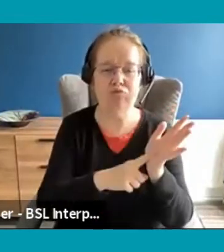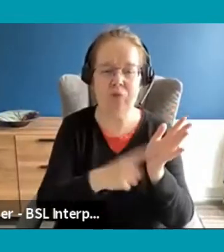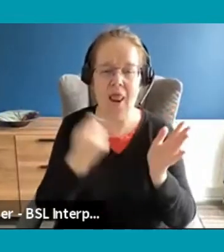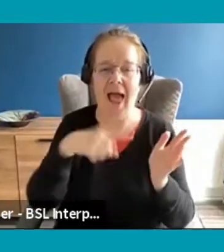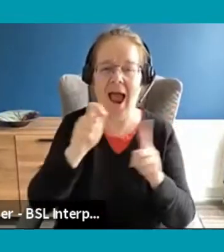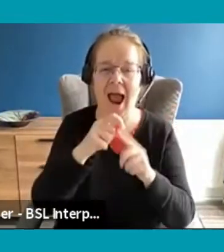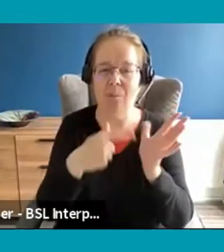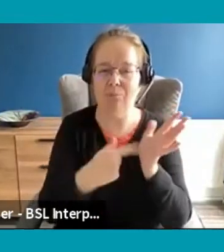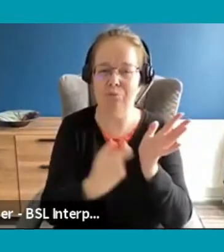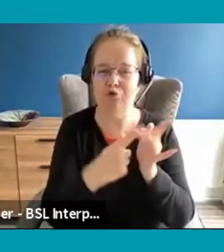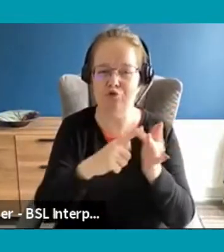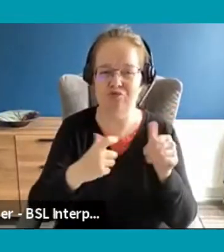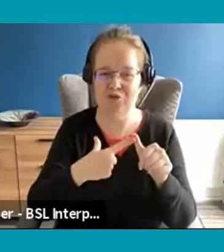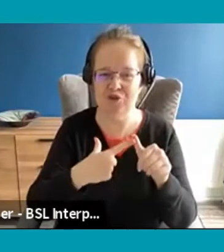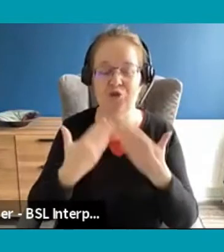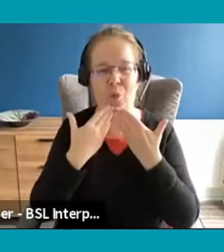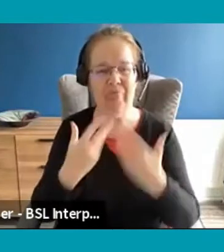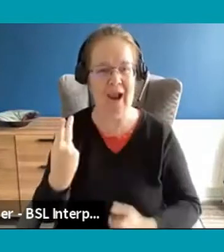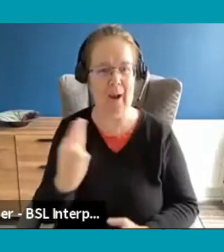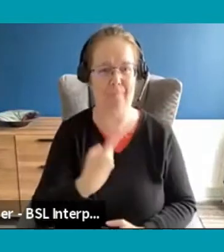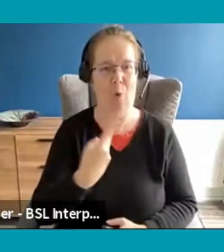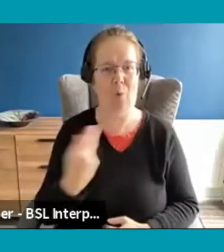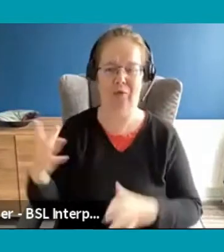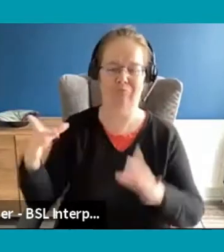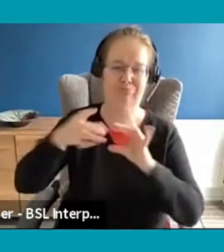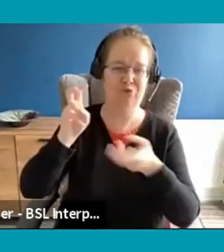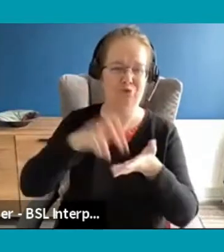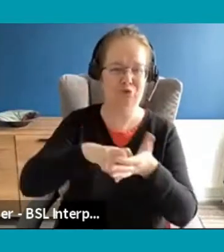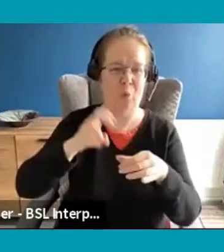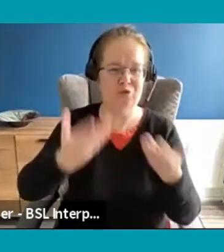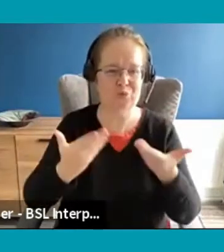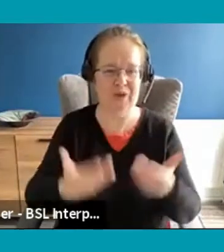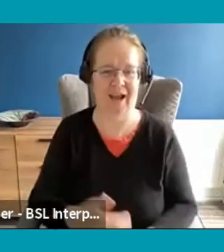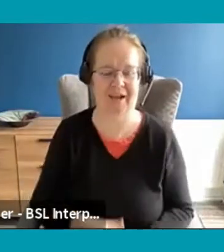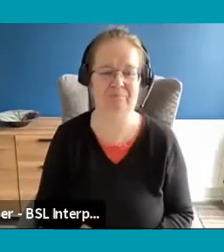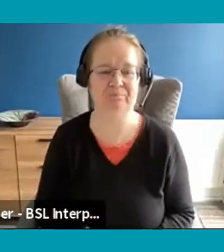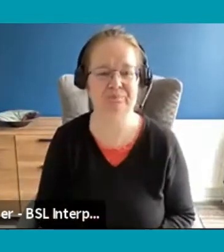both very much for joining us today. So this is one in a series of webinars